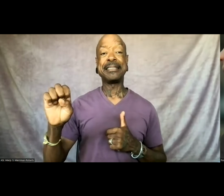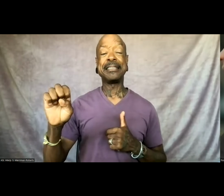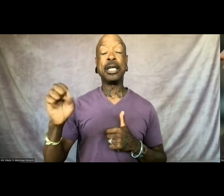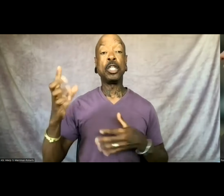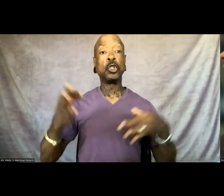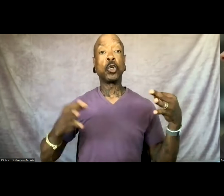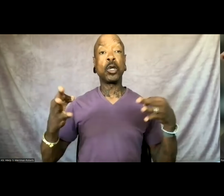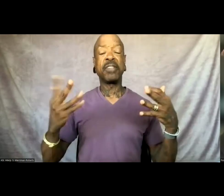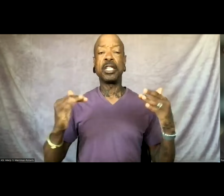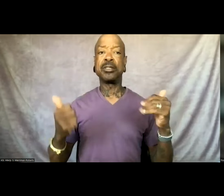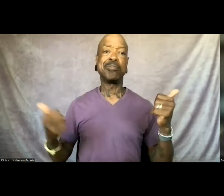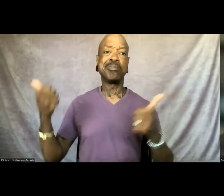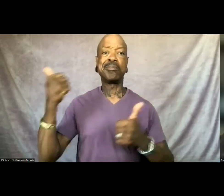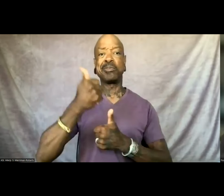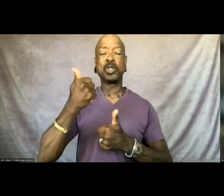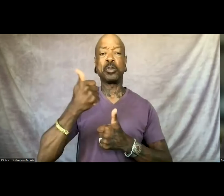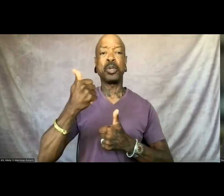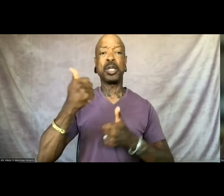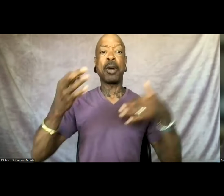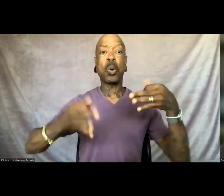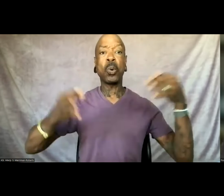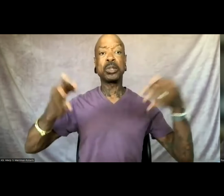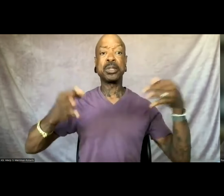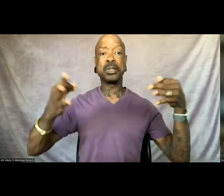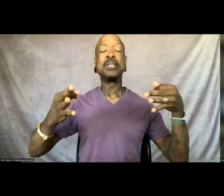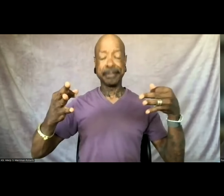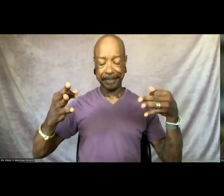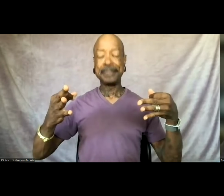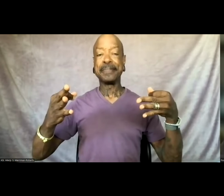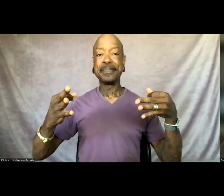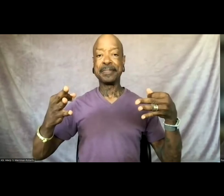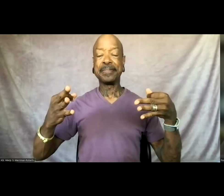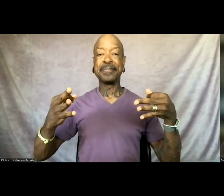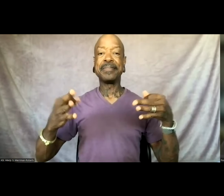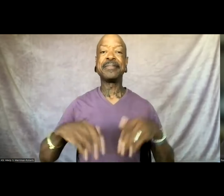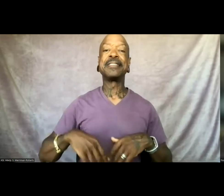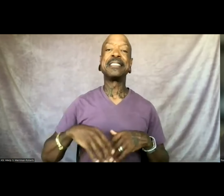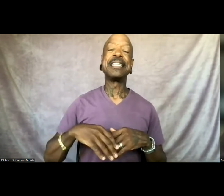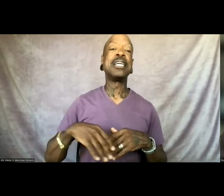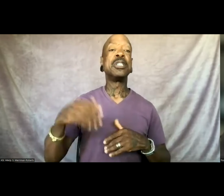sued the institution that they were living in. And this case